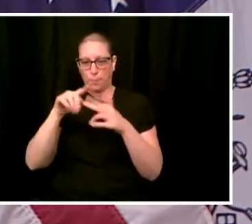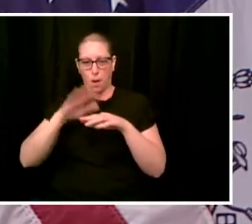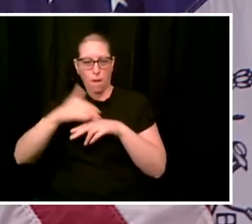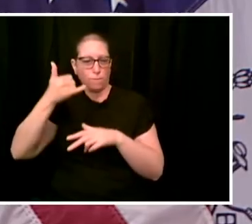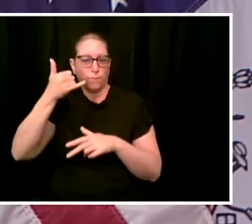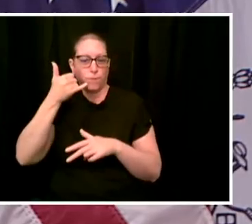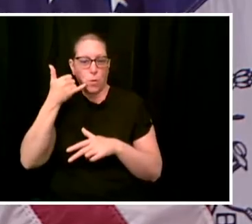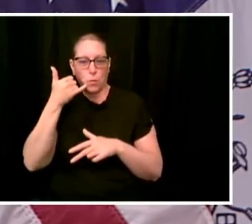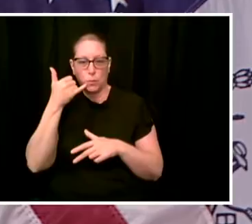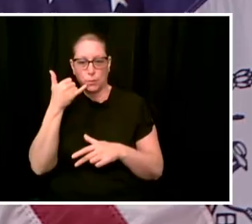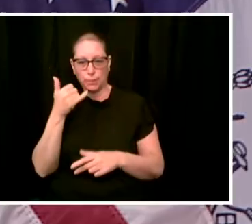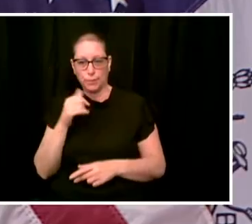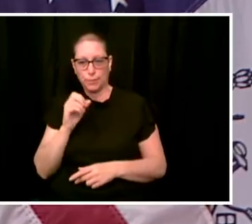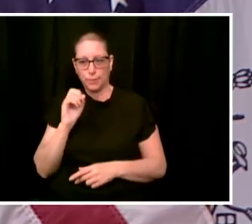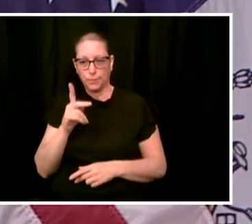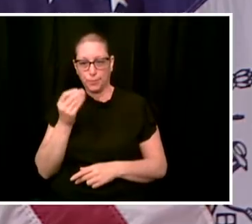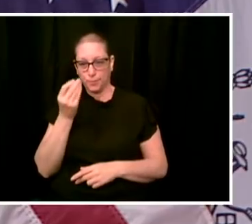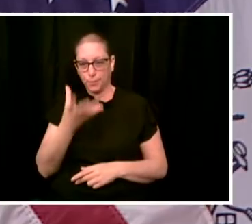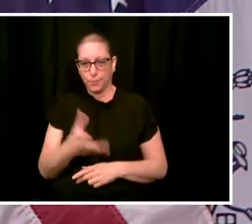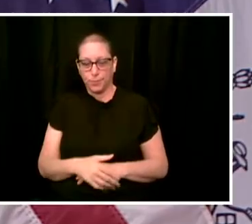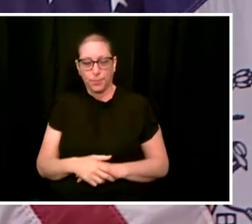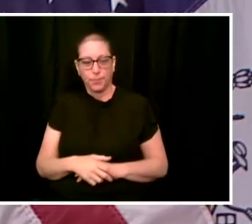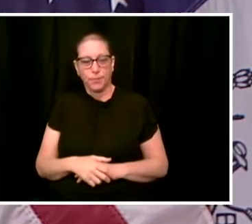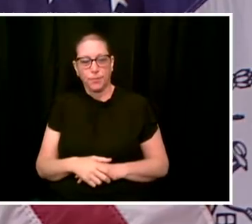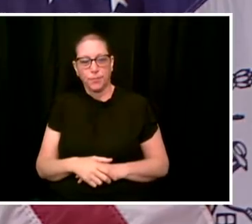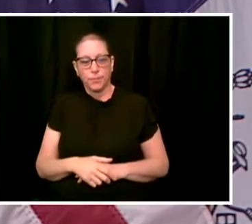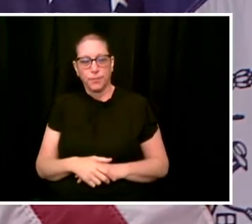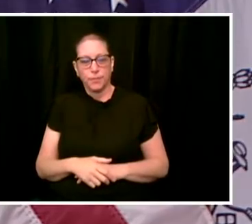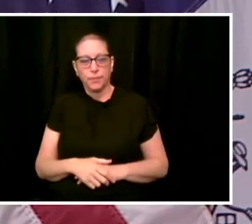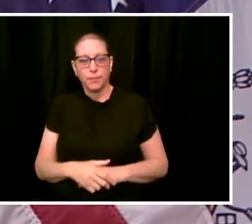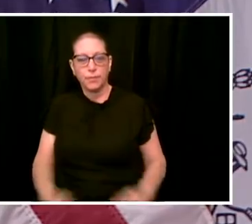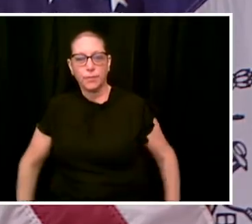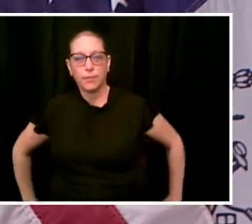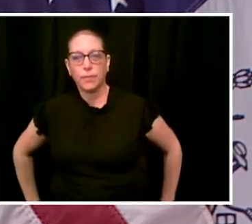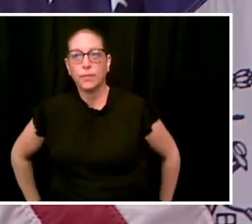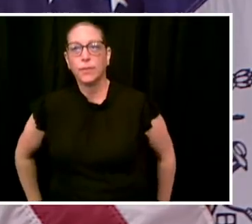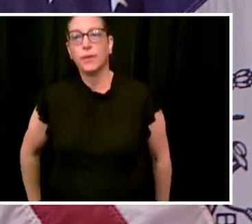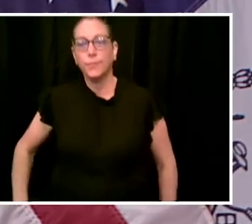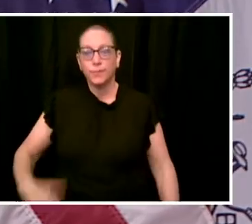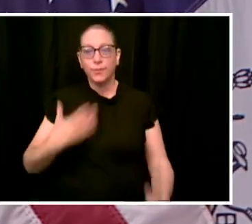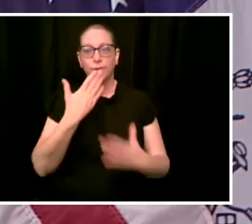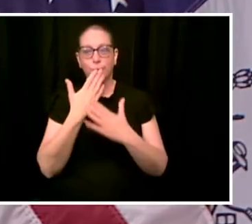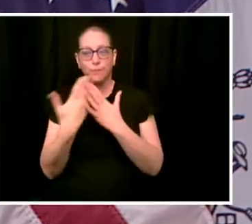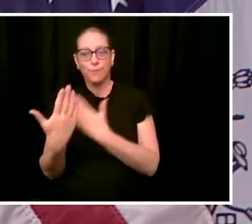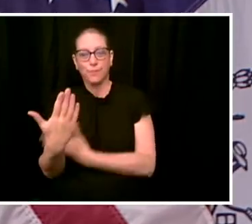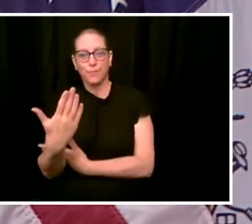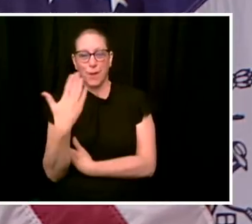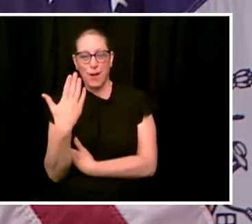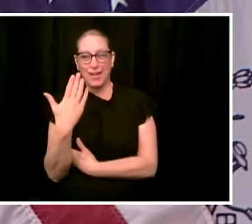WNYC. GOOD MORNING. MR. MAYOR, YOU SPOKE ABOUT THE